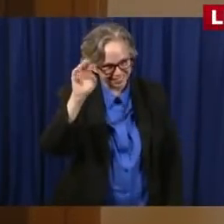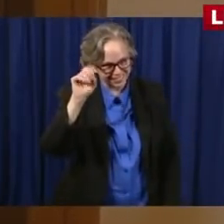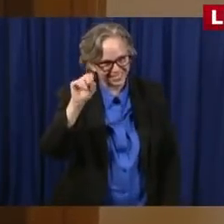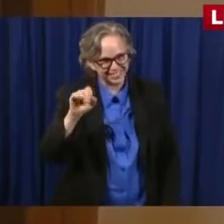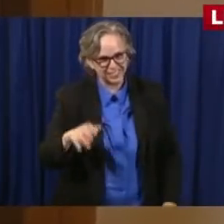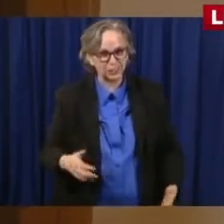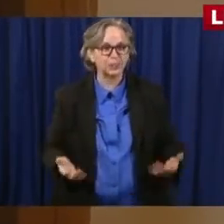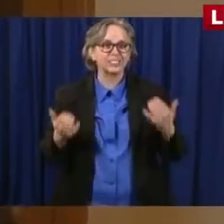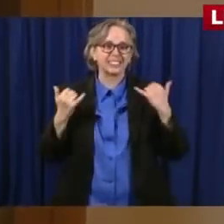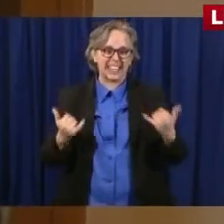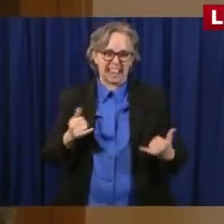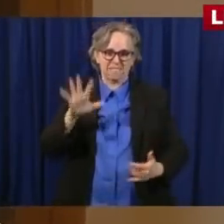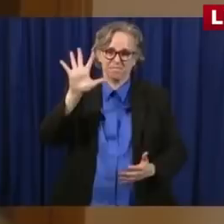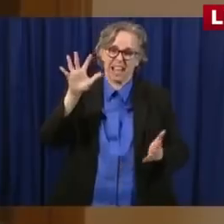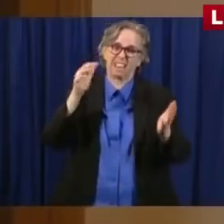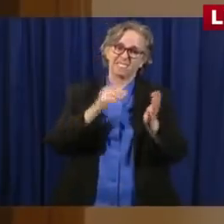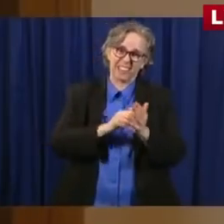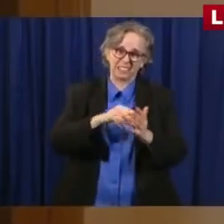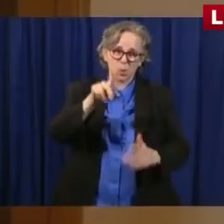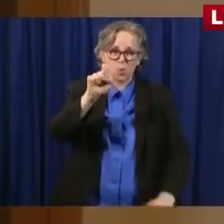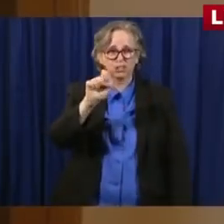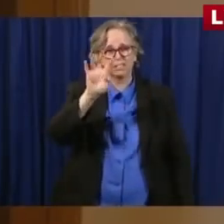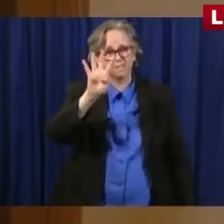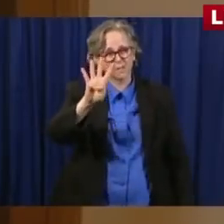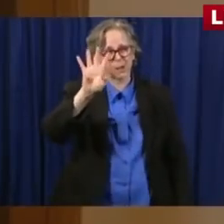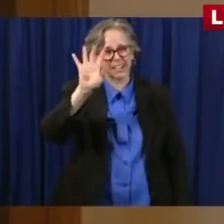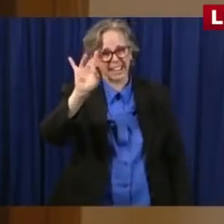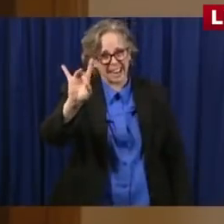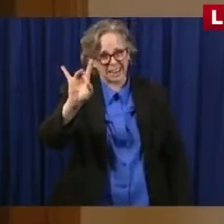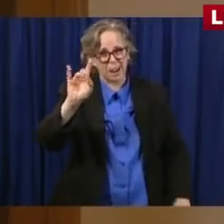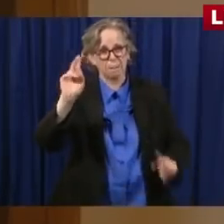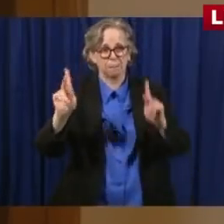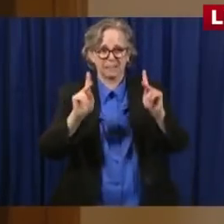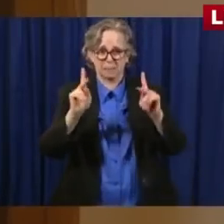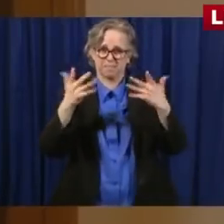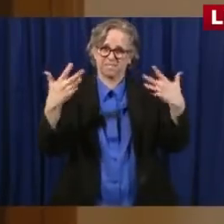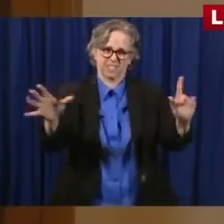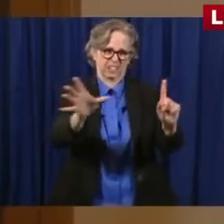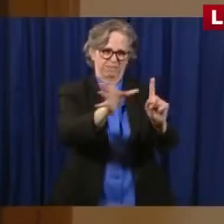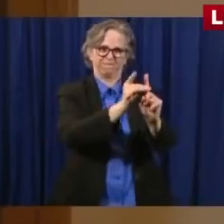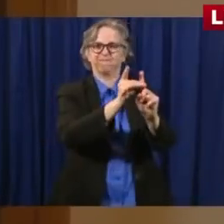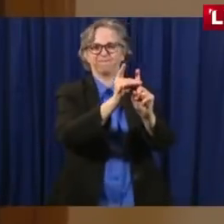LET’S GET STARTED WITH OUR SLIDES.